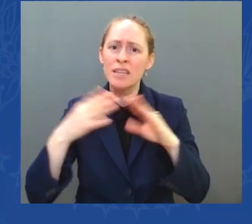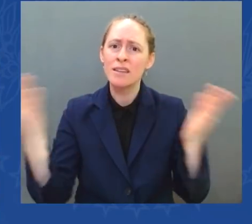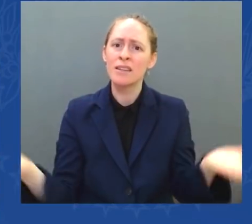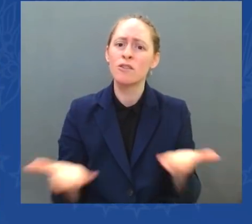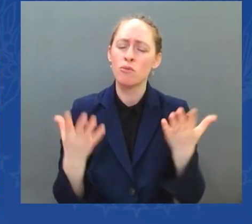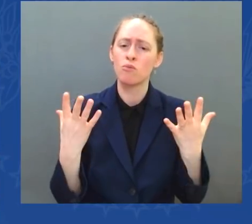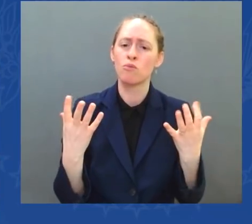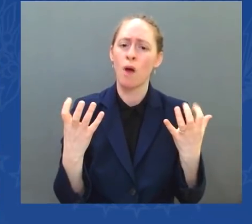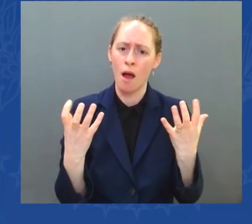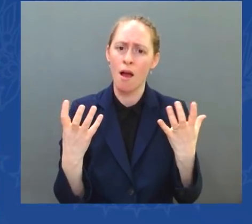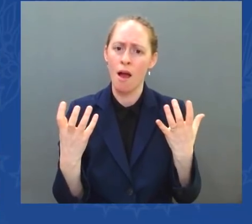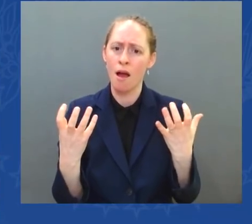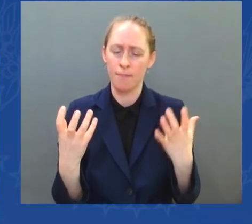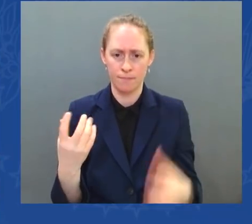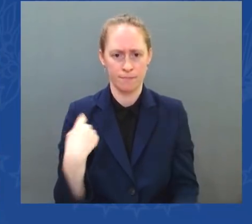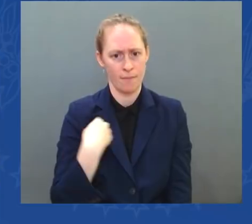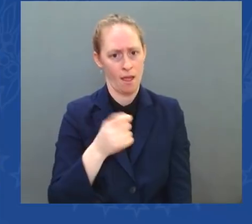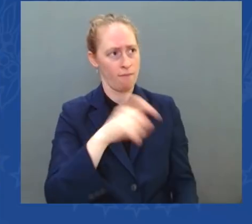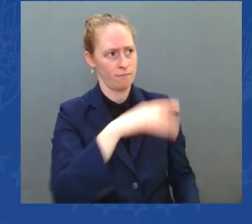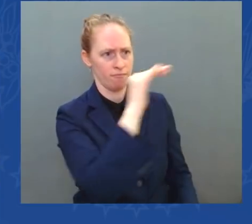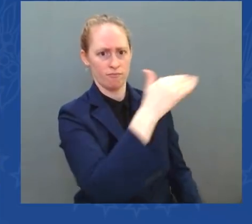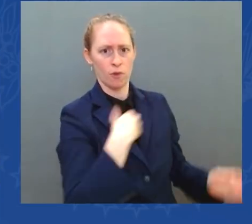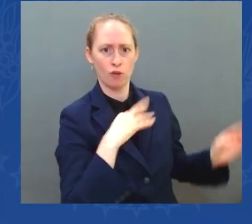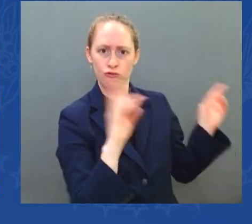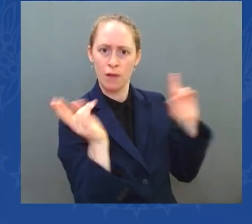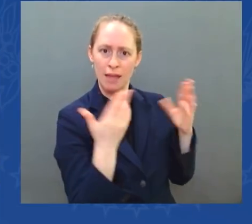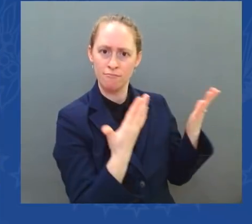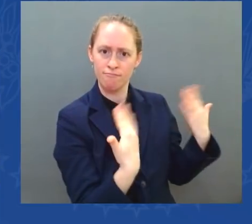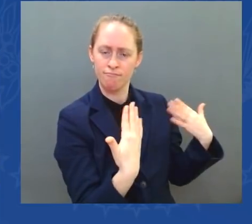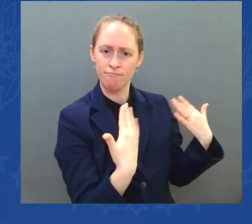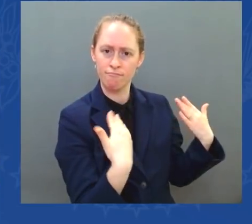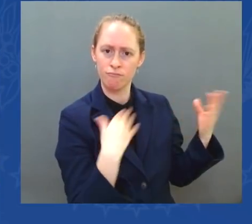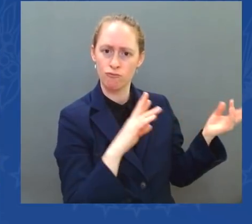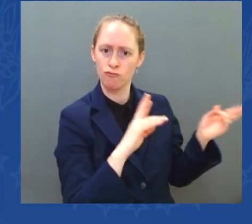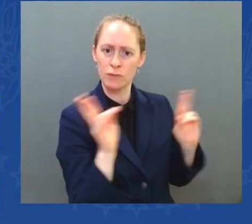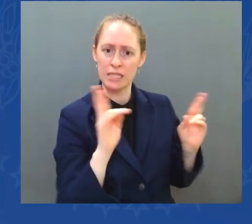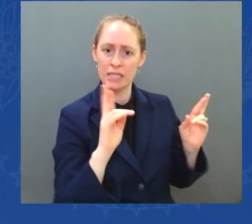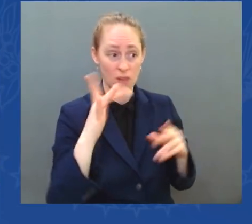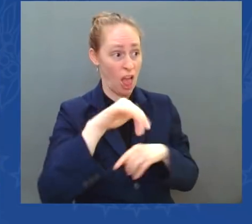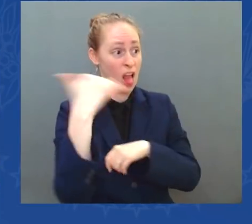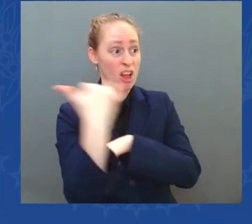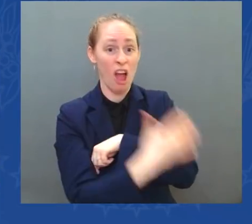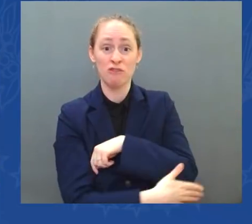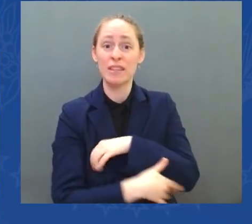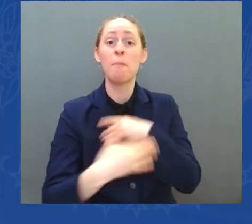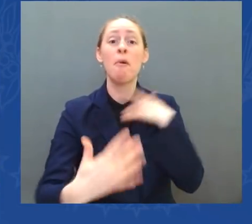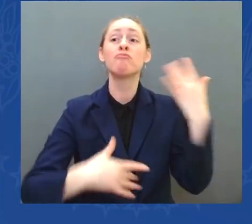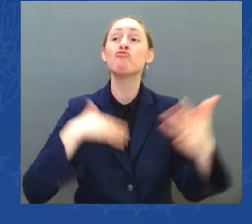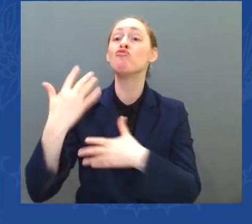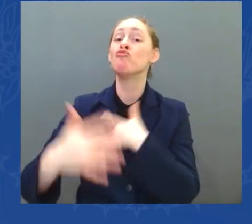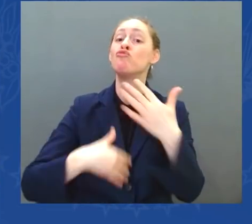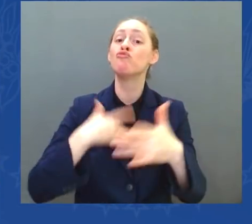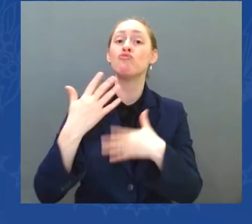Other countries are racing ahead, but we can't afford to wait, so Congress, get this bipartisan bill to my desk.